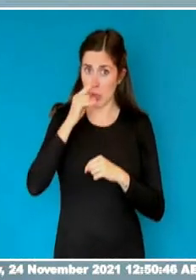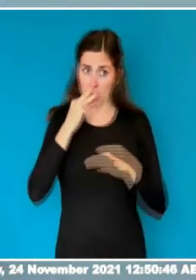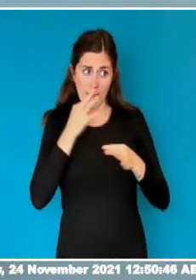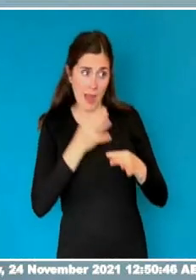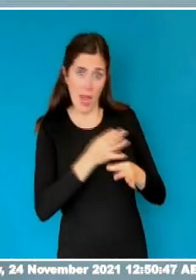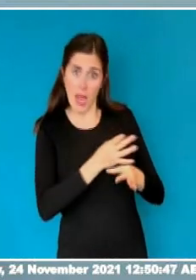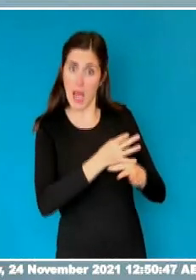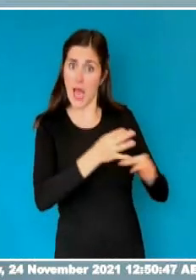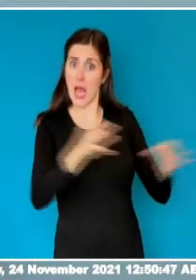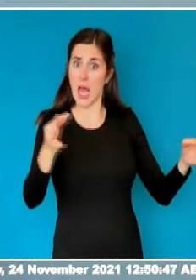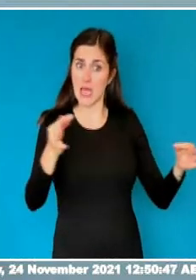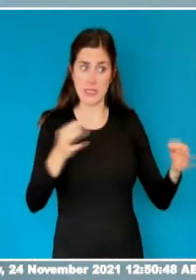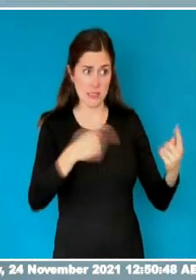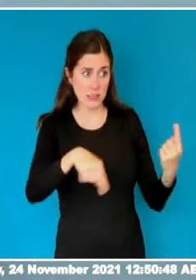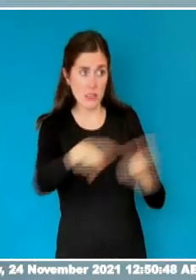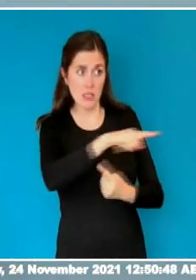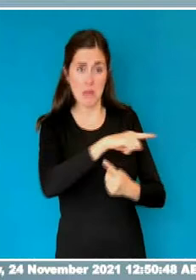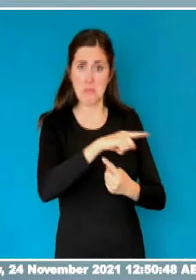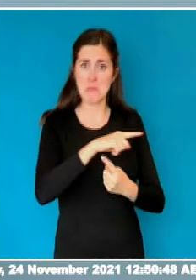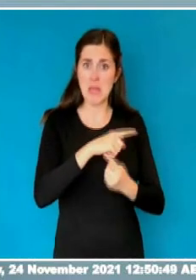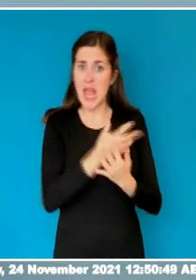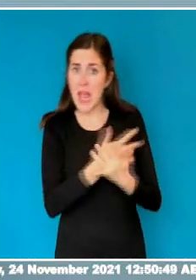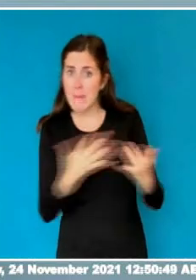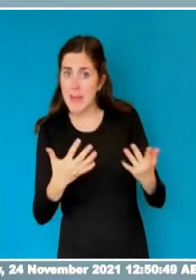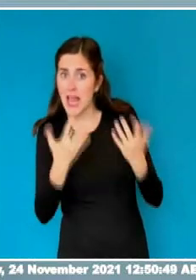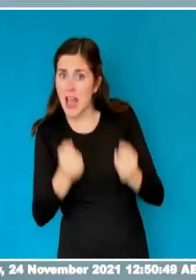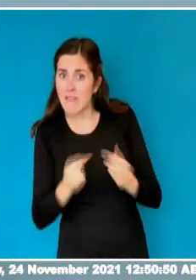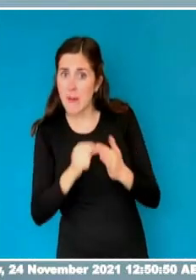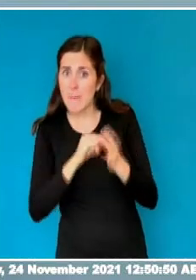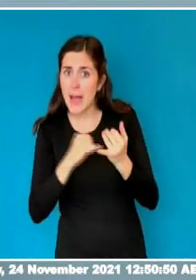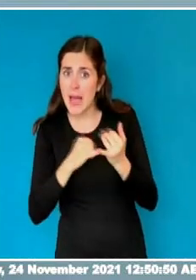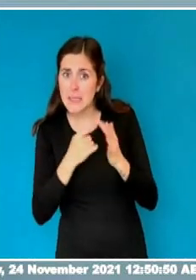and effectiveness of this particular activity that we have in place.